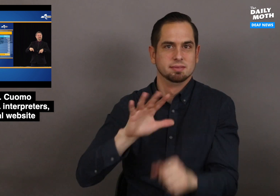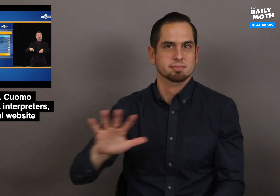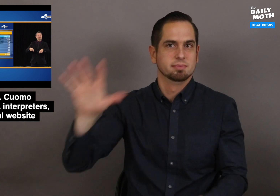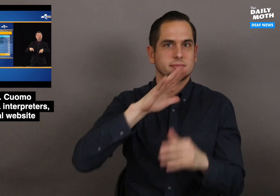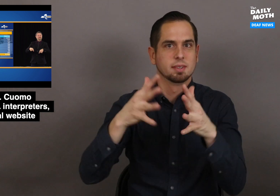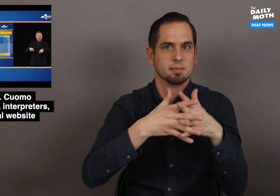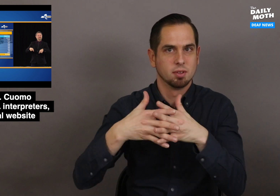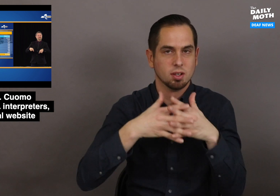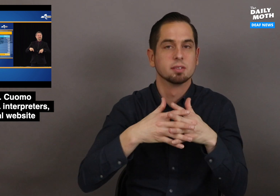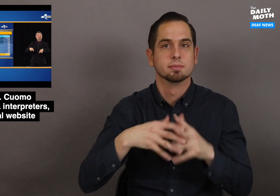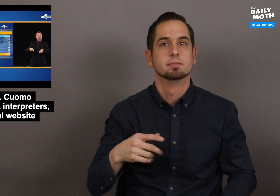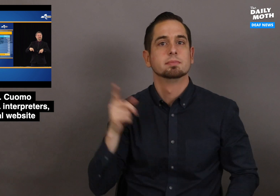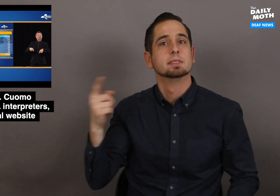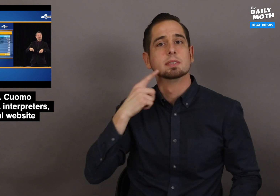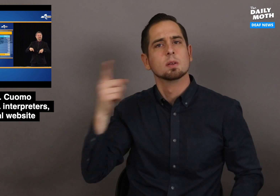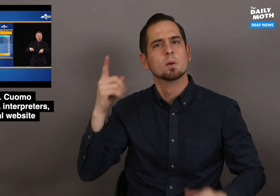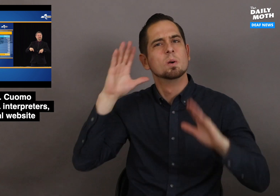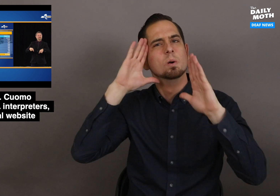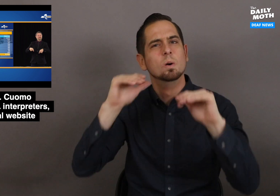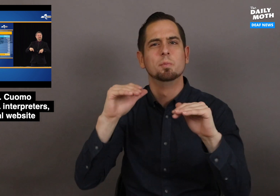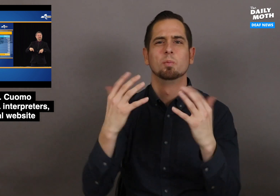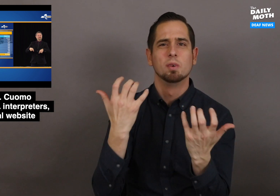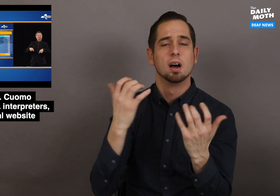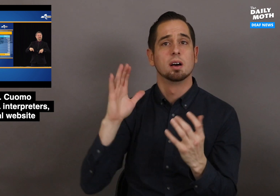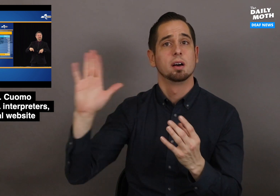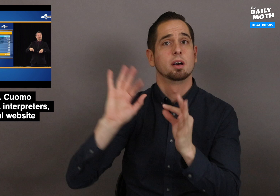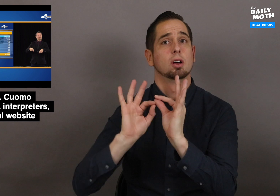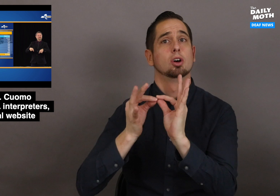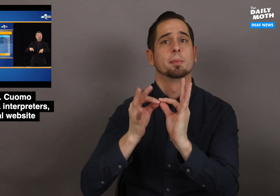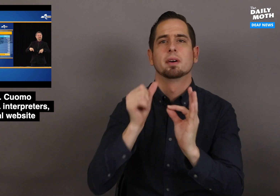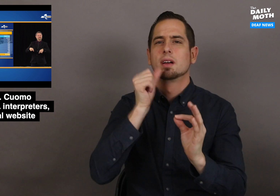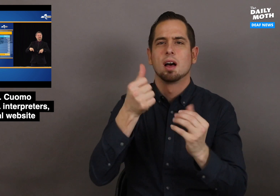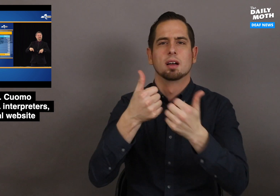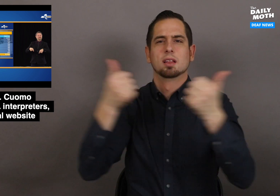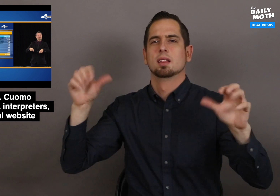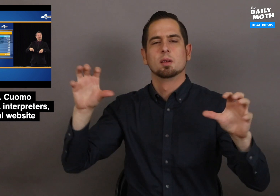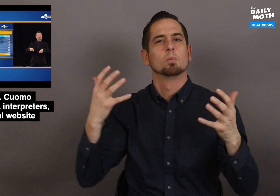in the nation. He said he is hoping that his interpretation can be seen